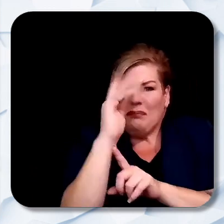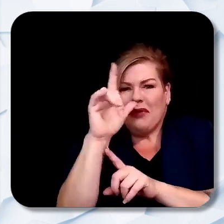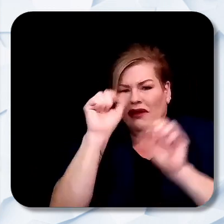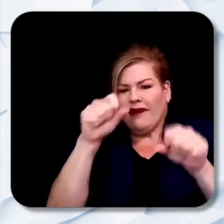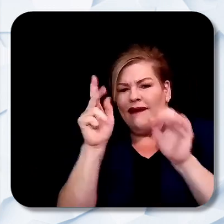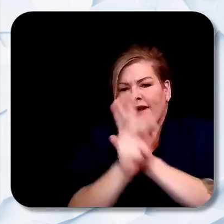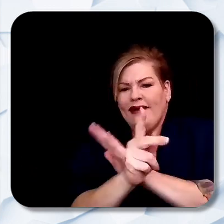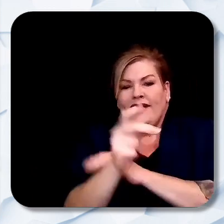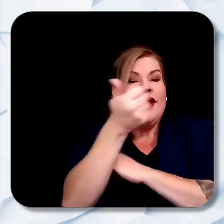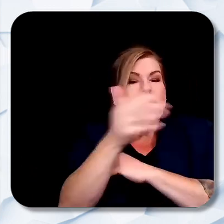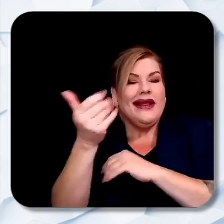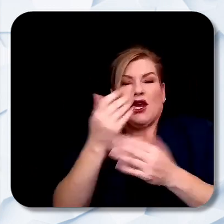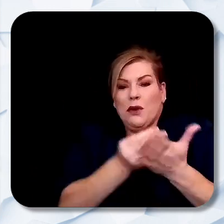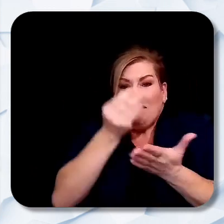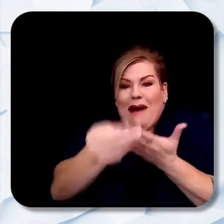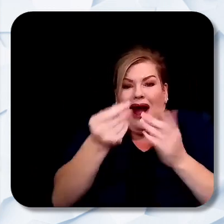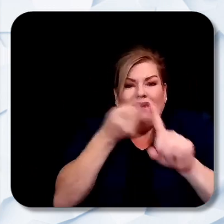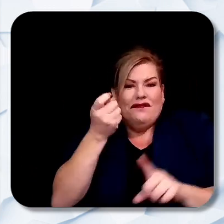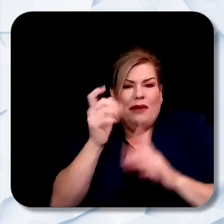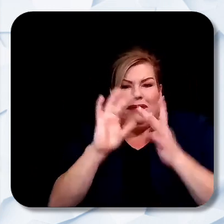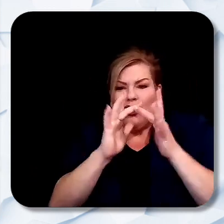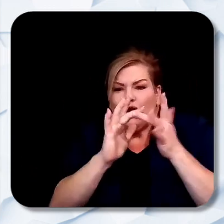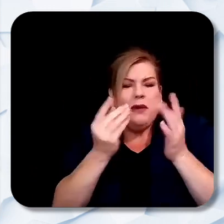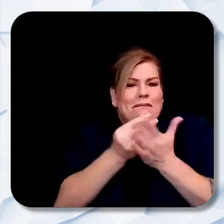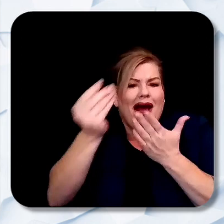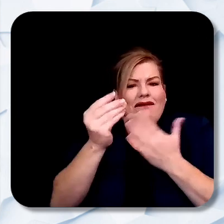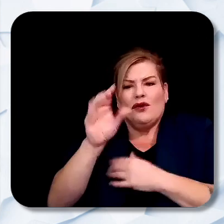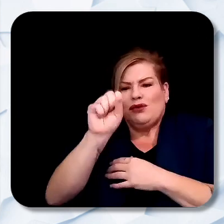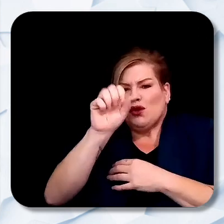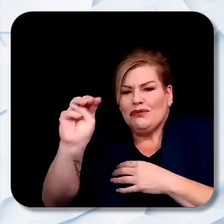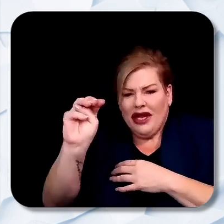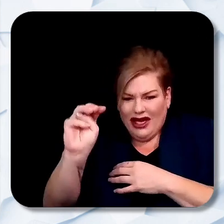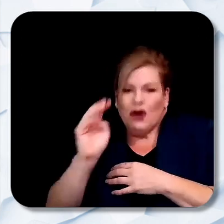on social media will have likely, very likely will have fentanyl in it. And we're